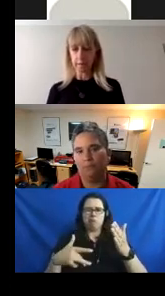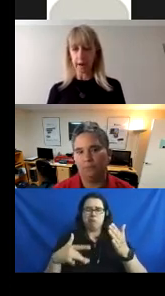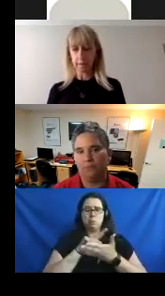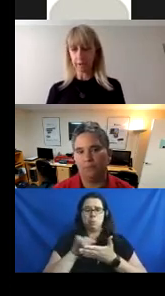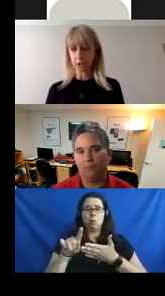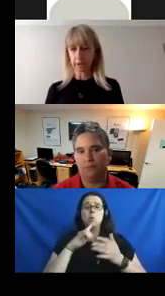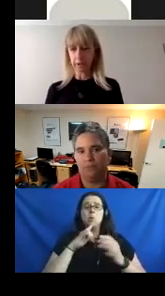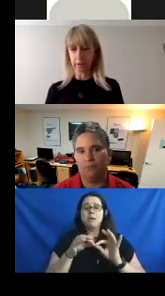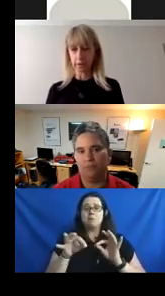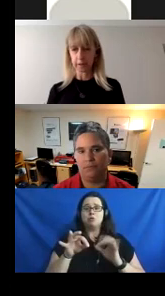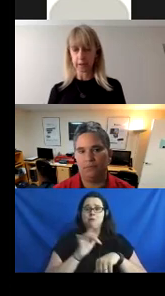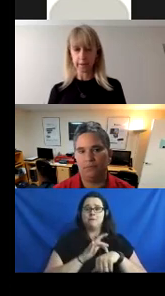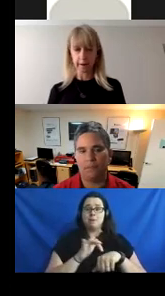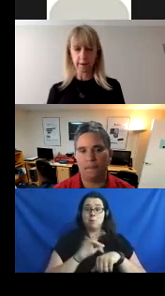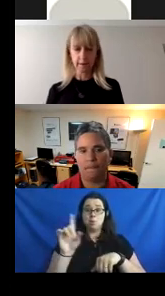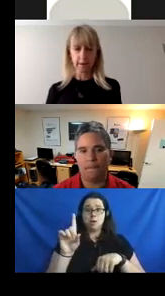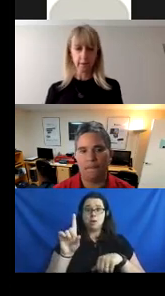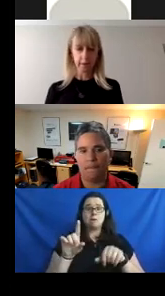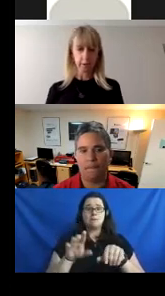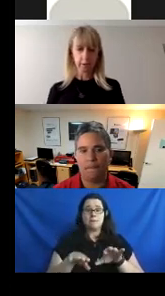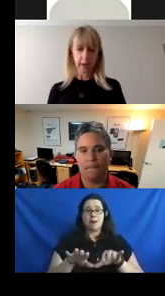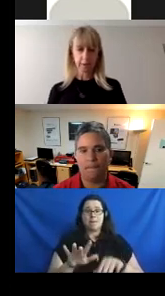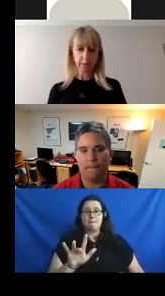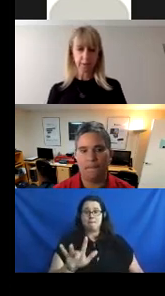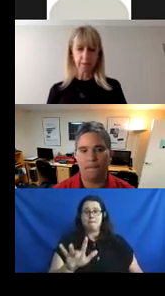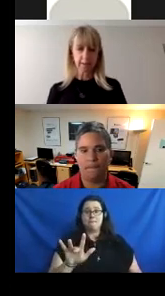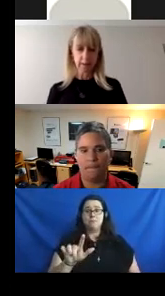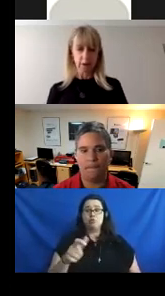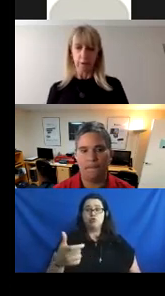AT THE BOTTOM OF YOUR SCREEN YOU CAN CLICK THERE TO ENABLE THE CLOSED CAPTIONS.